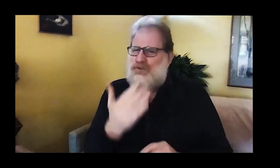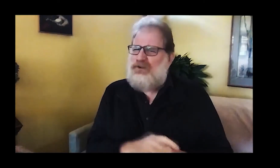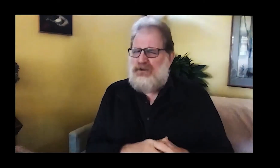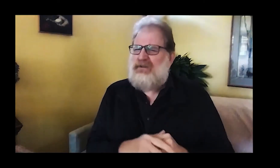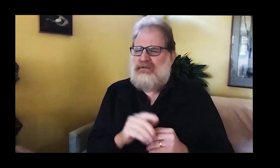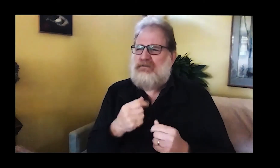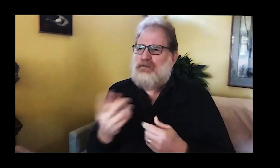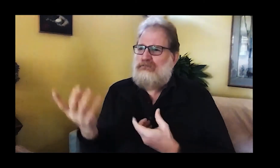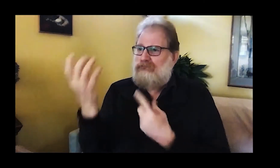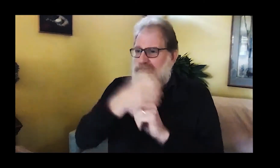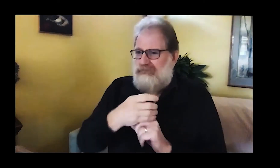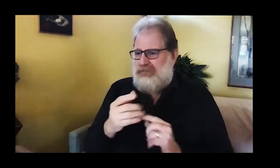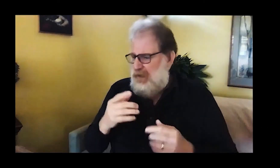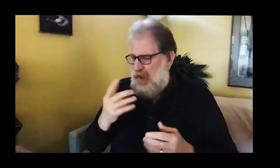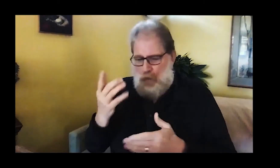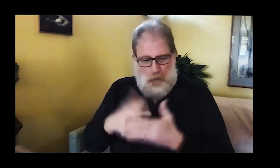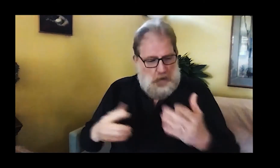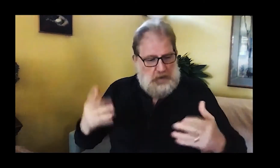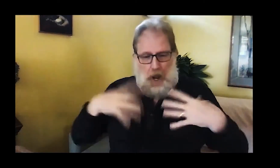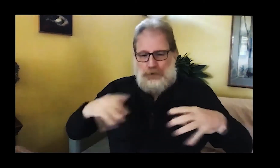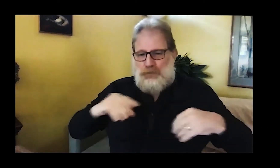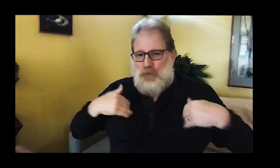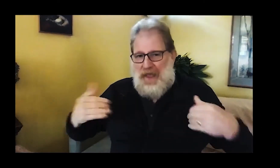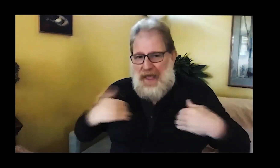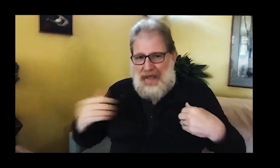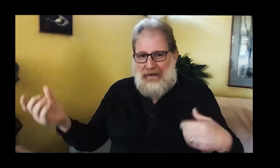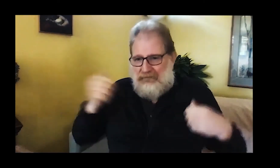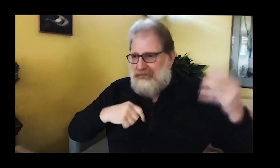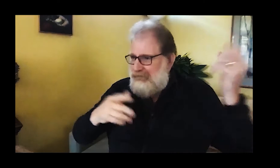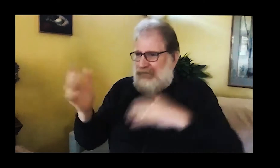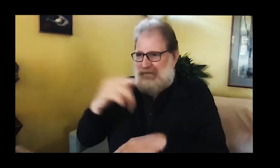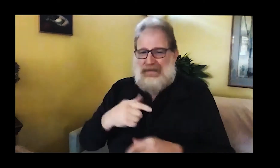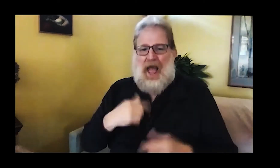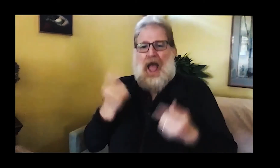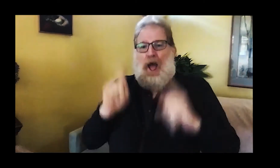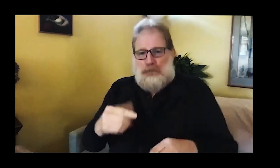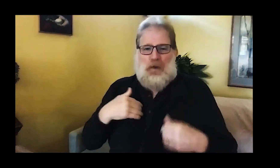Yeah. Well, we just see what kind of costumes we have and what we could put together.